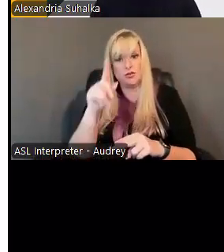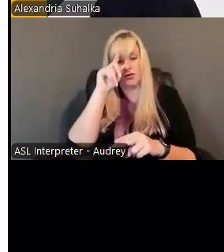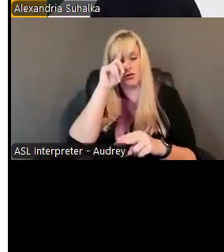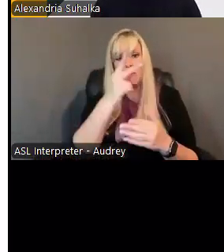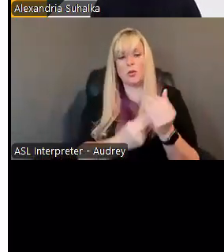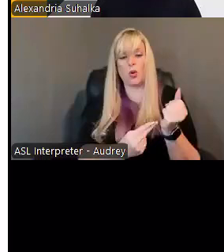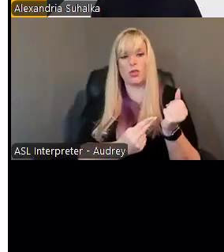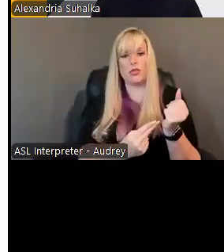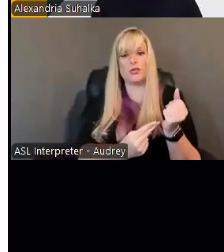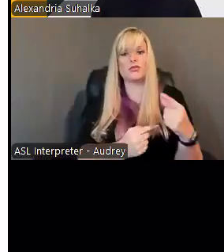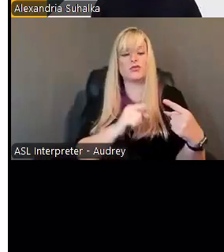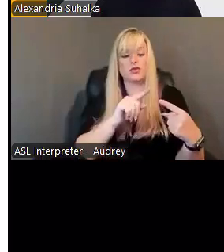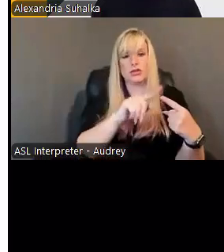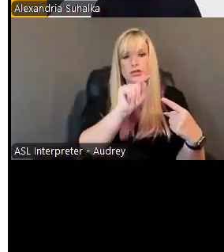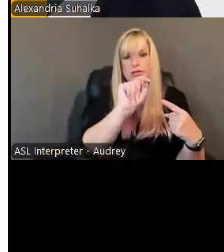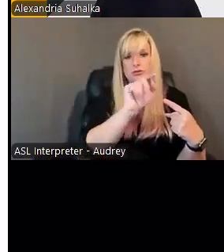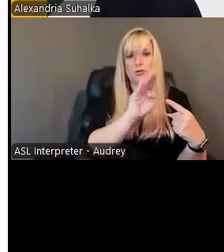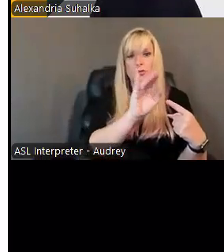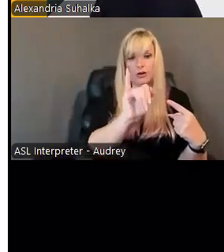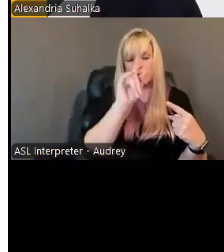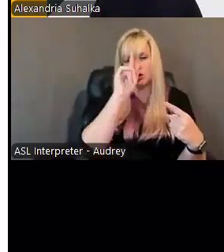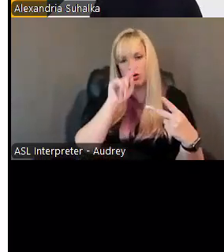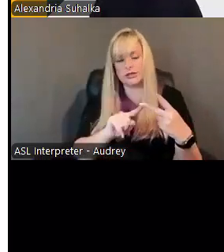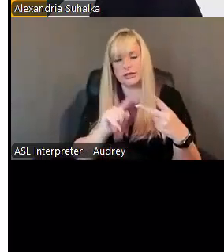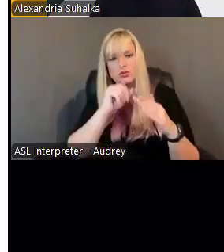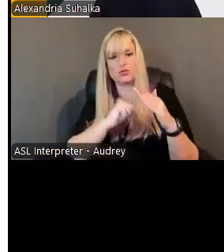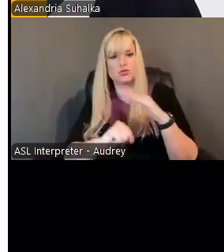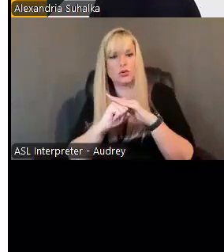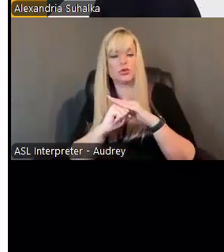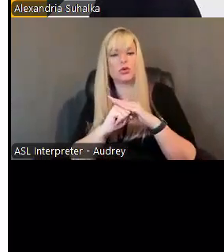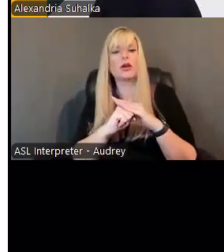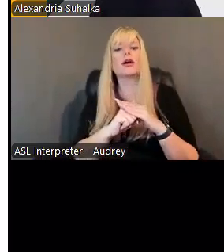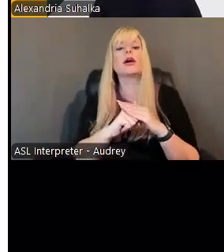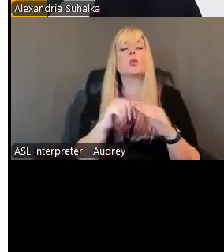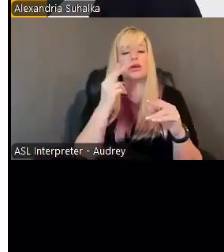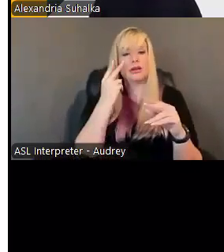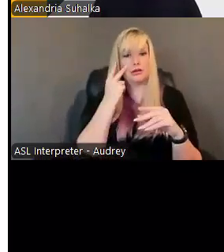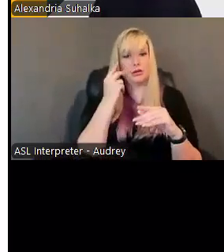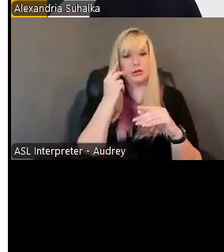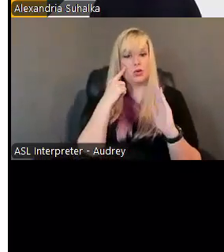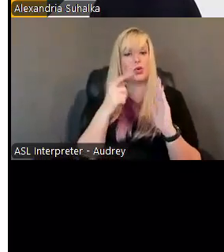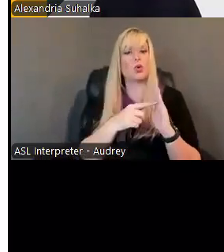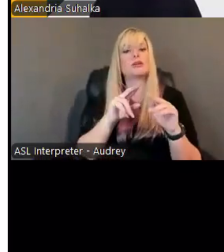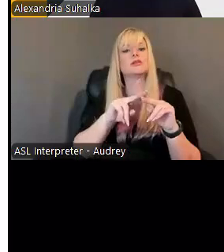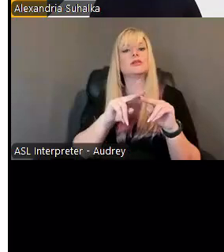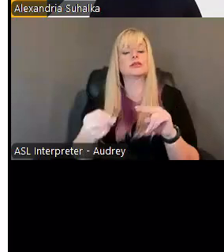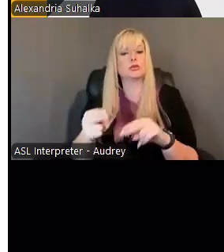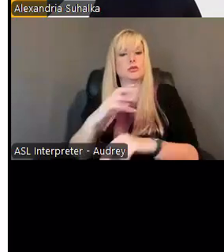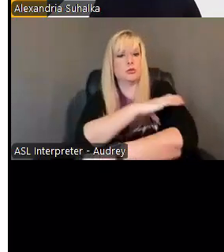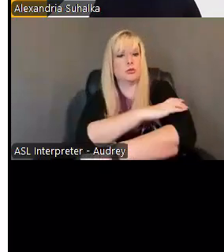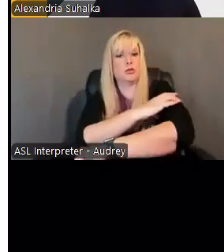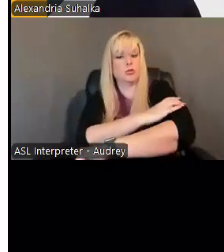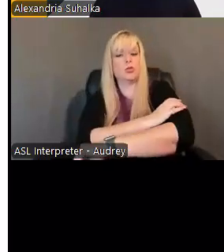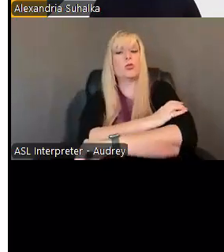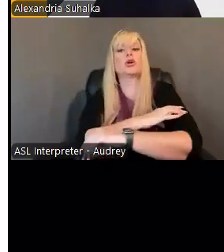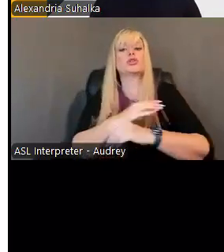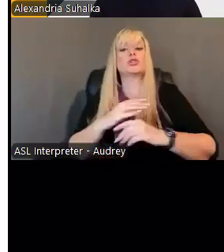second one being with stroke. And we saw decreases in blood pressure, waist and arm circumference,